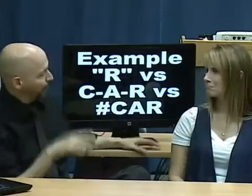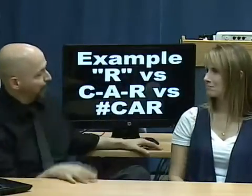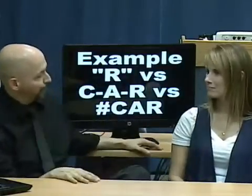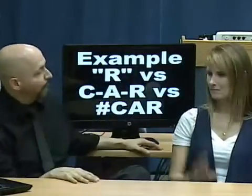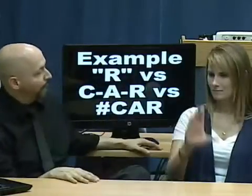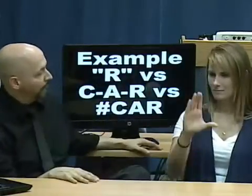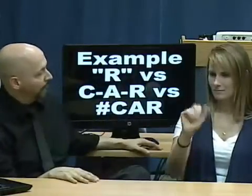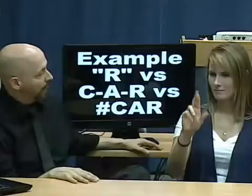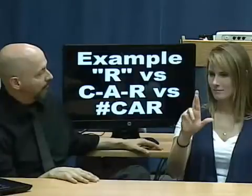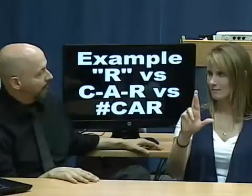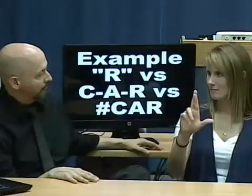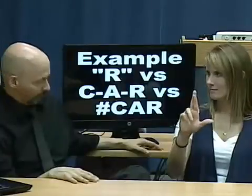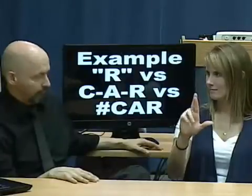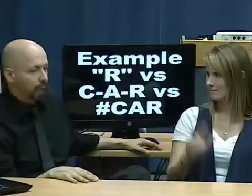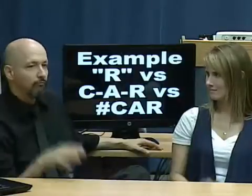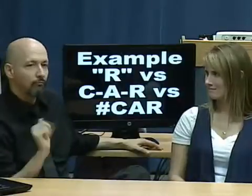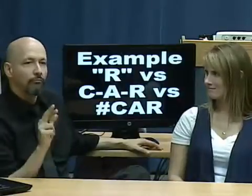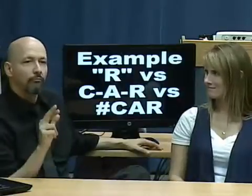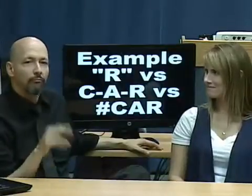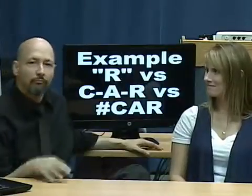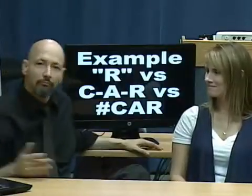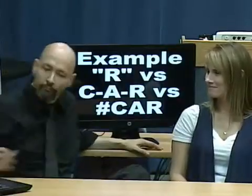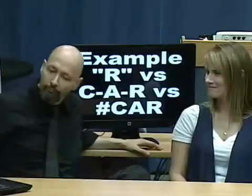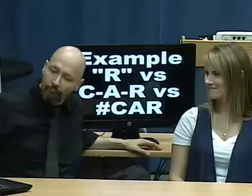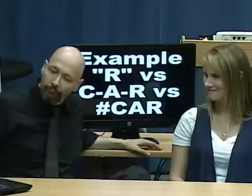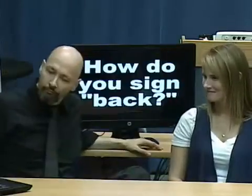Let me see. #CAR